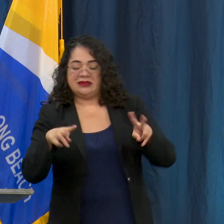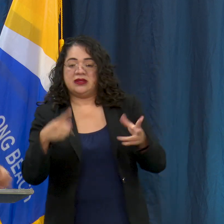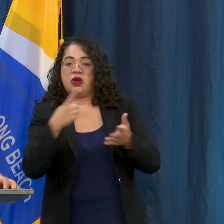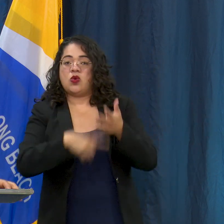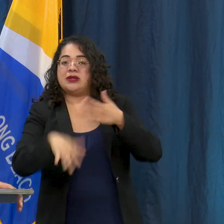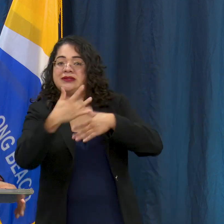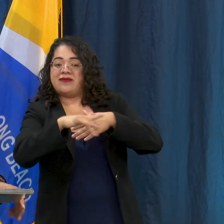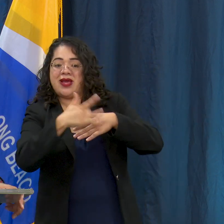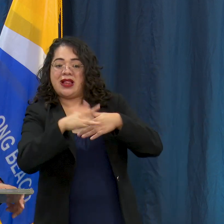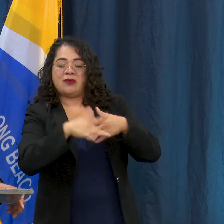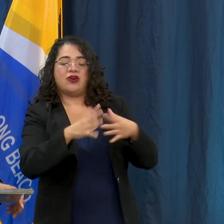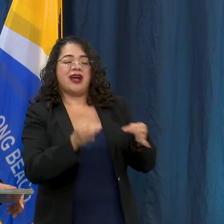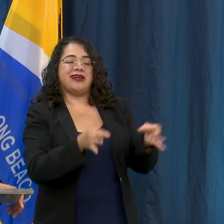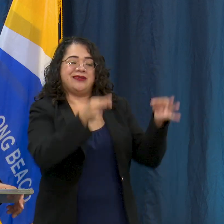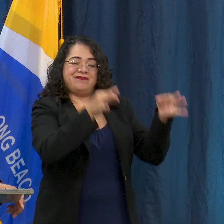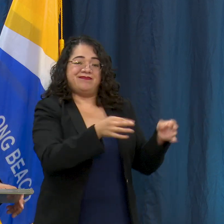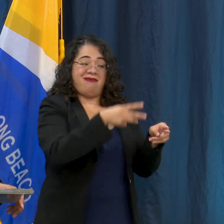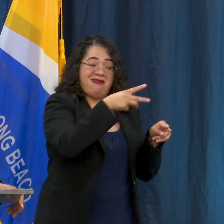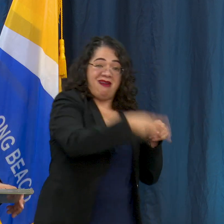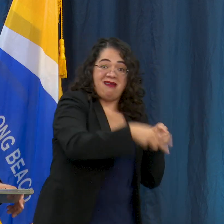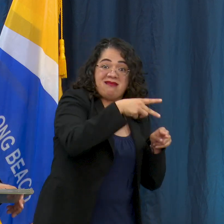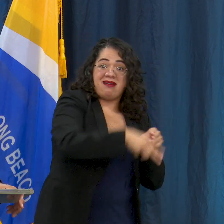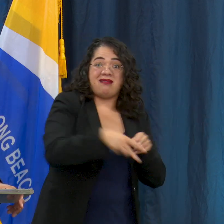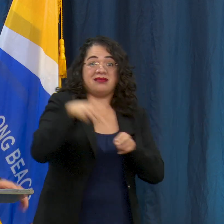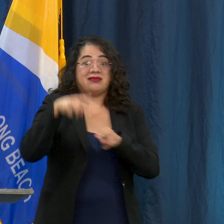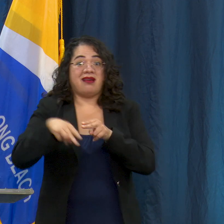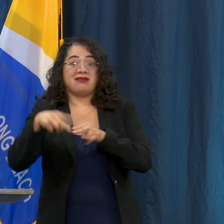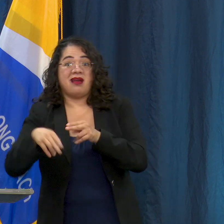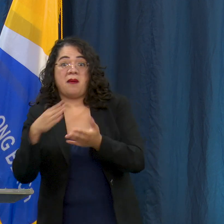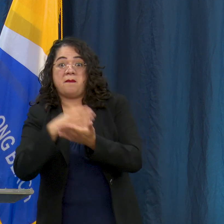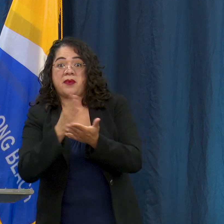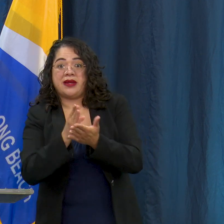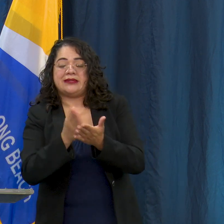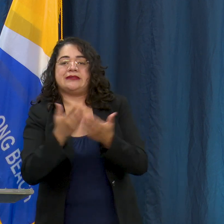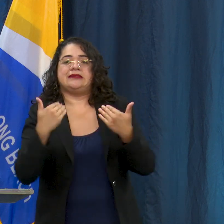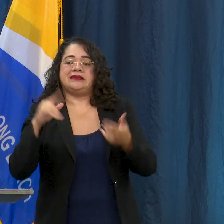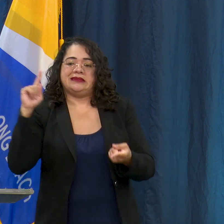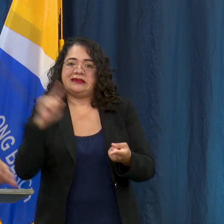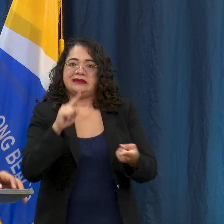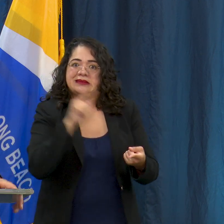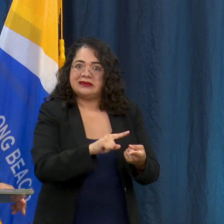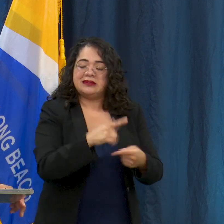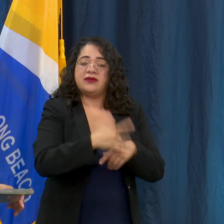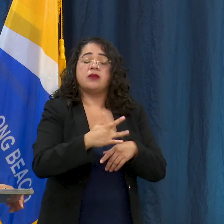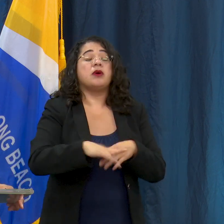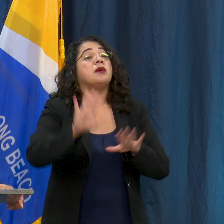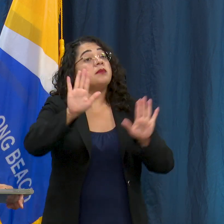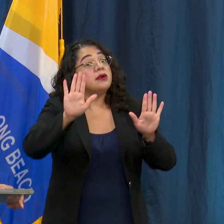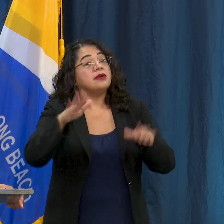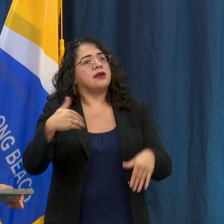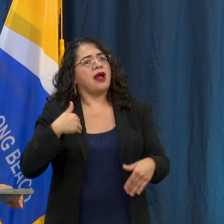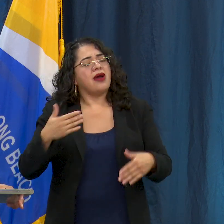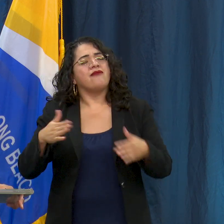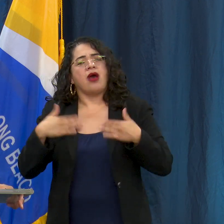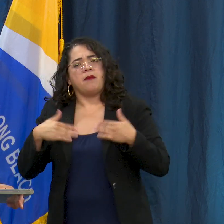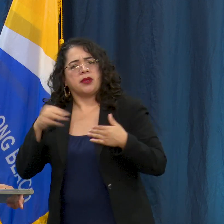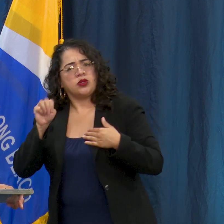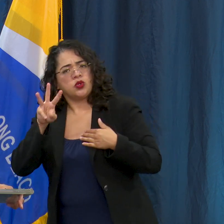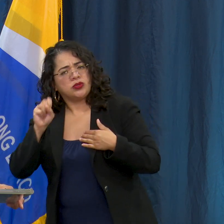and thanks to really great work by our city team, our strong relationships both